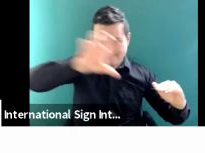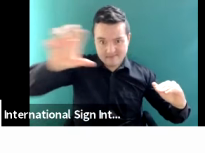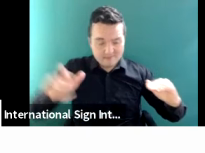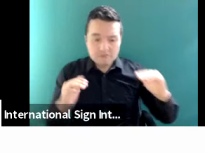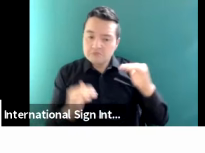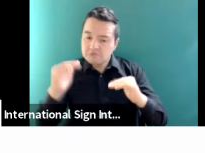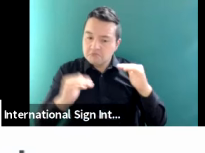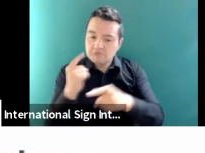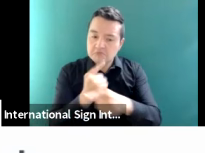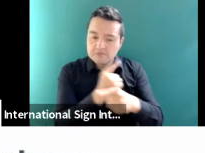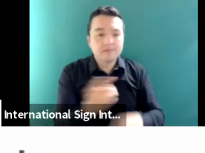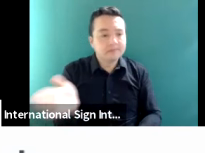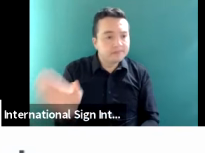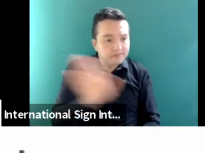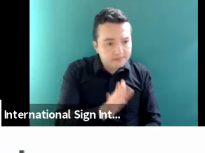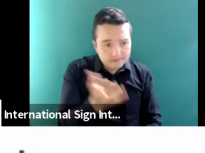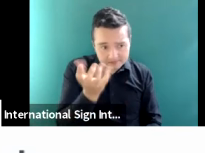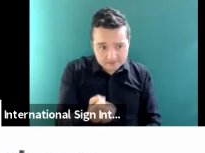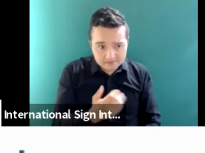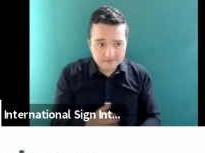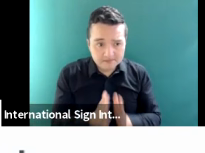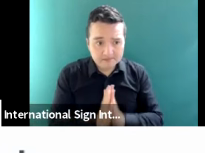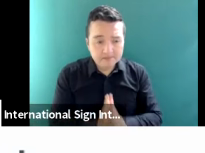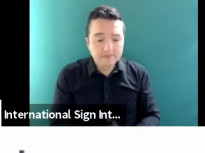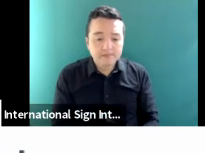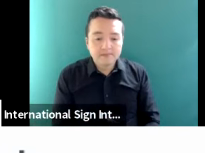65 percent think it's fantastic progress versus a few years ago.